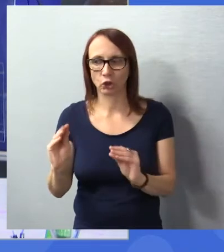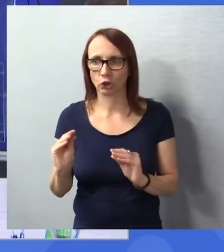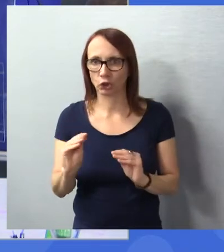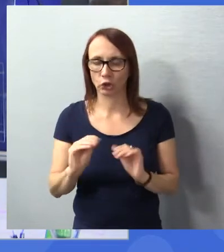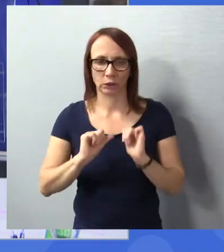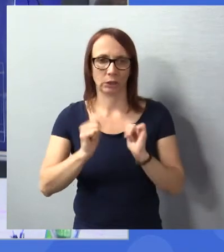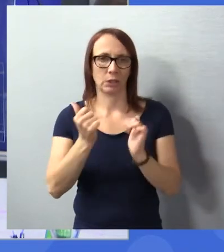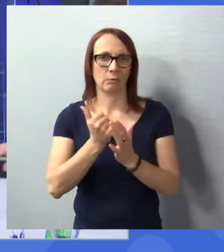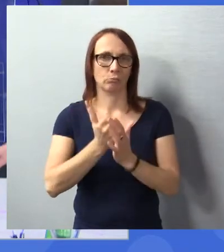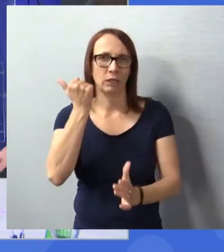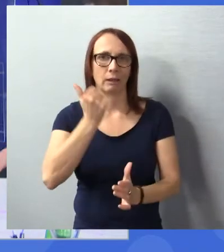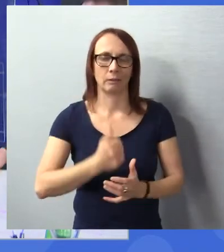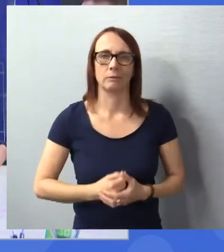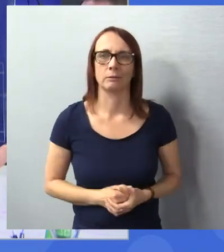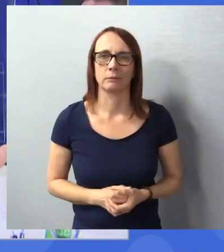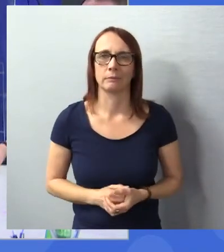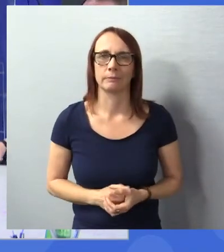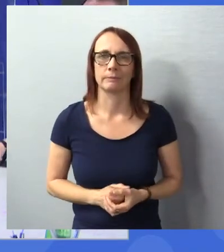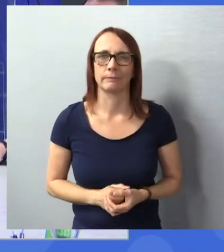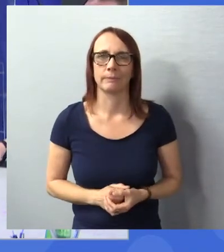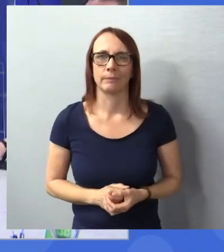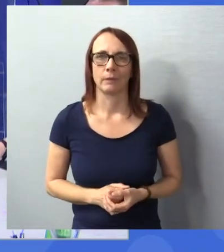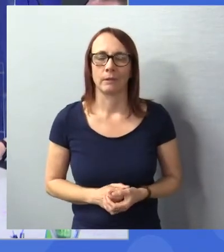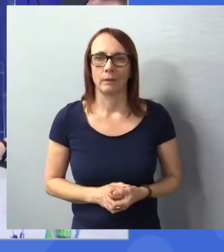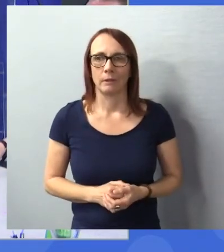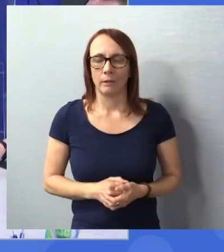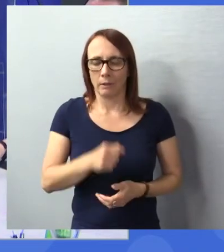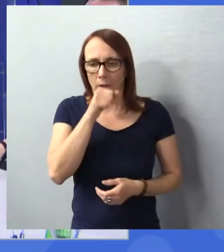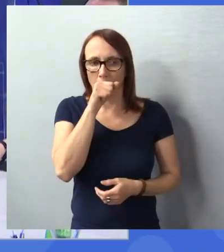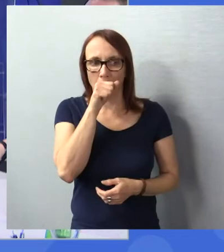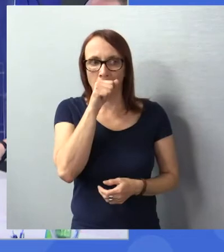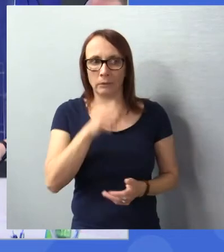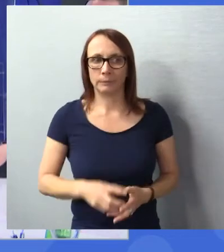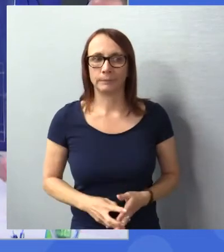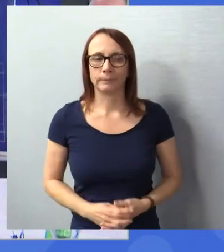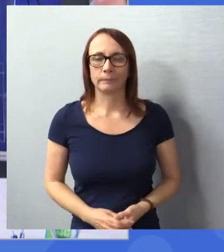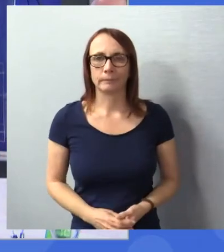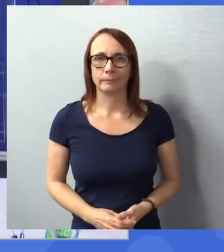brilliant excellent thank you no we're good we're good and thank you so much